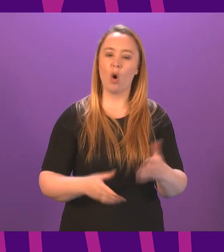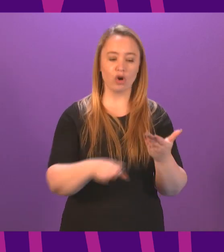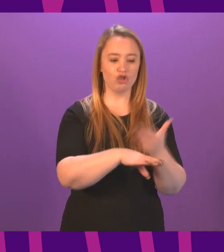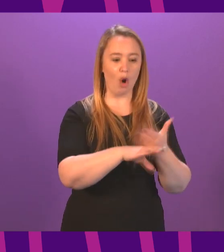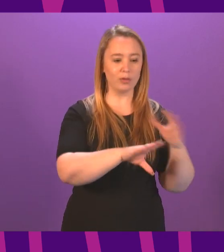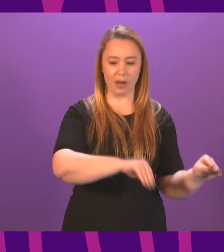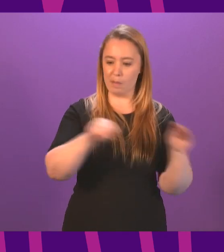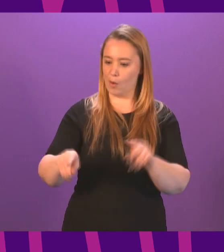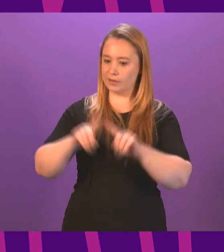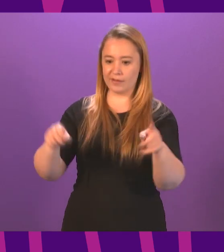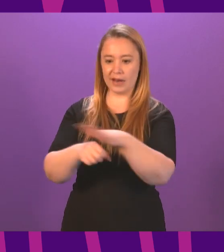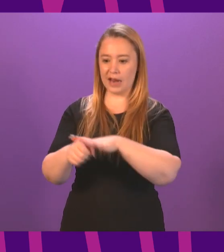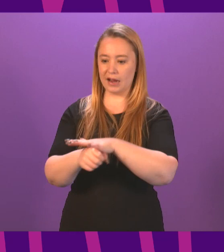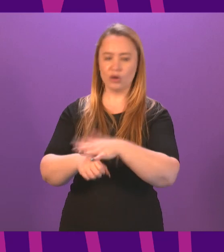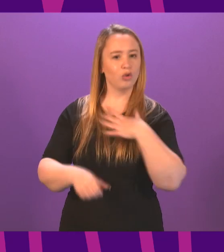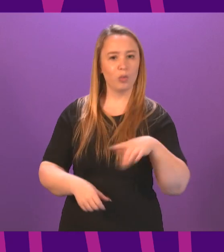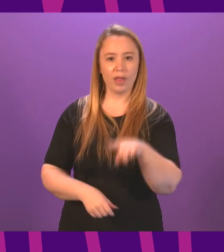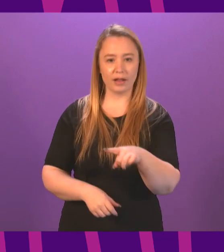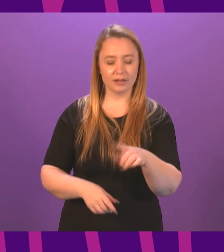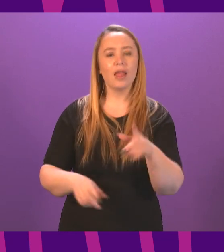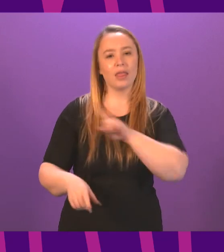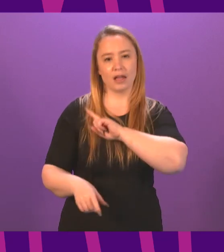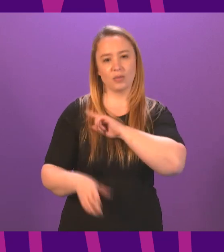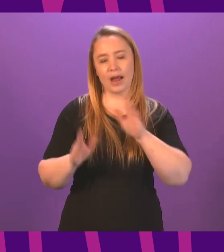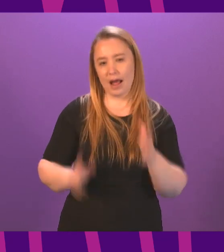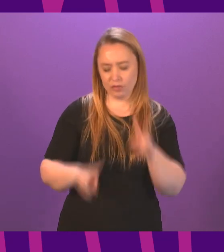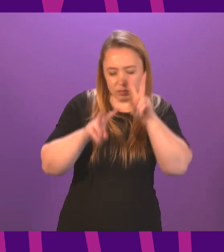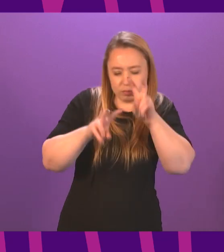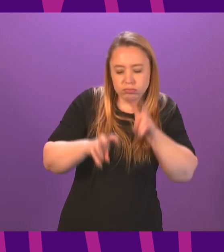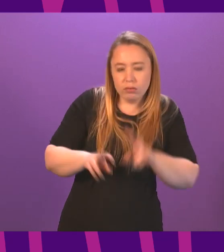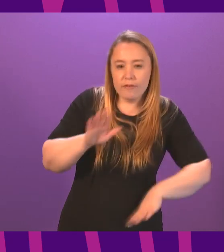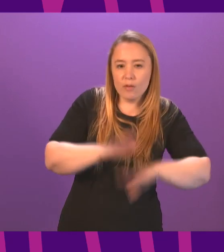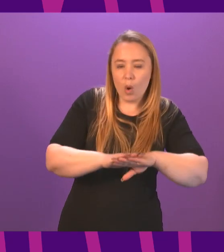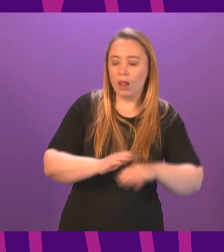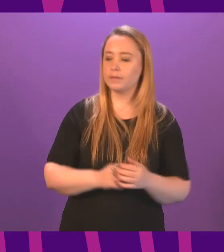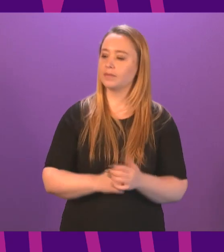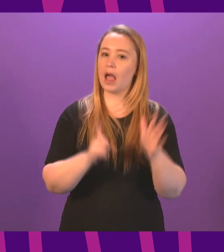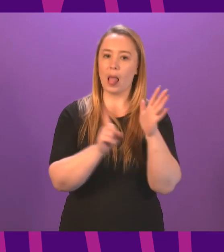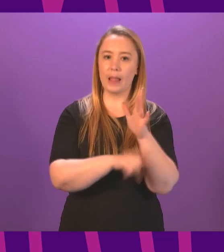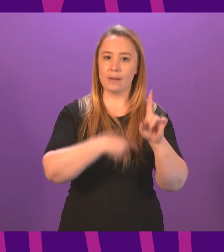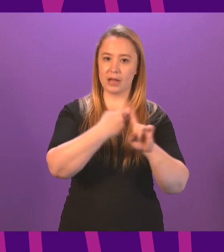whole issue so carefully. Liam Kerr (North East Scotland) (Con): The Scottish National Party’s effective